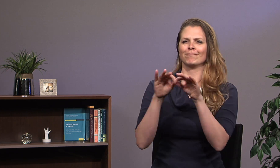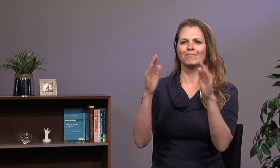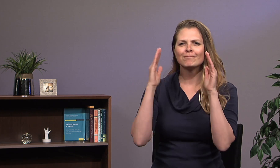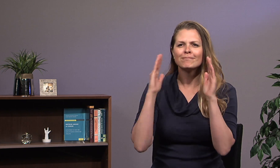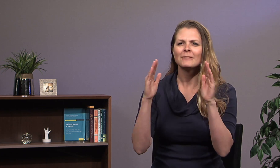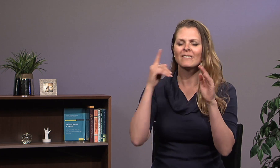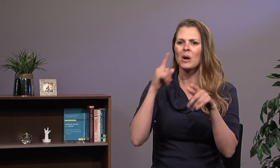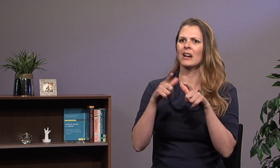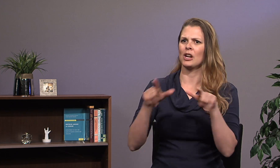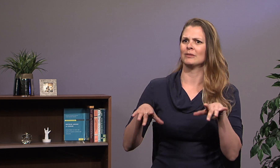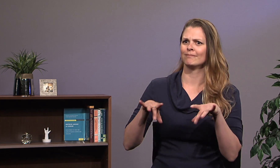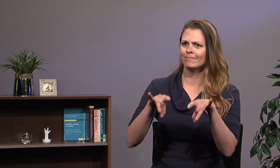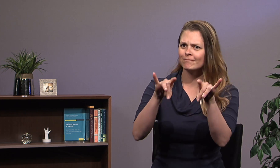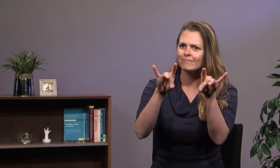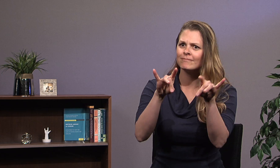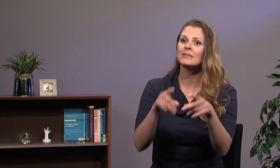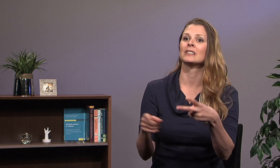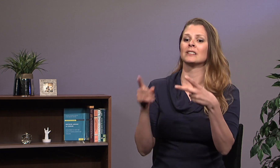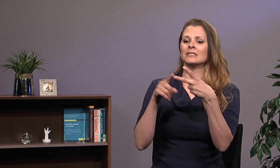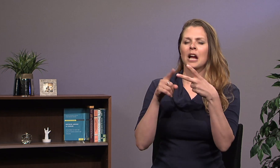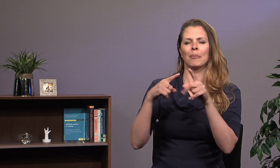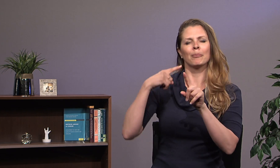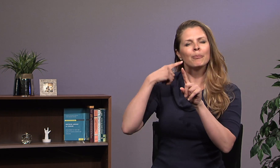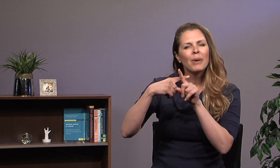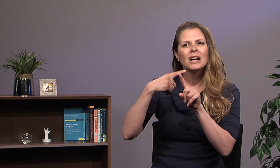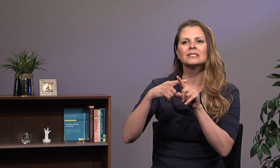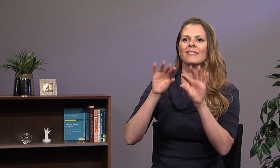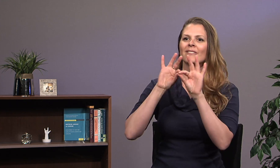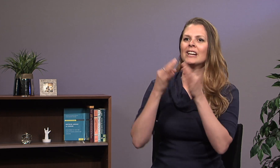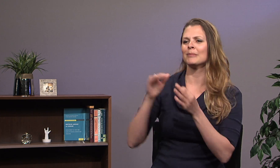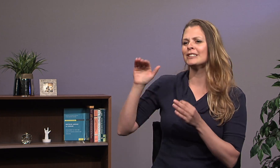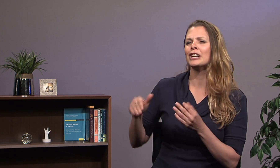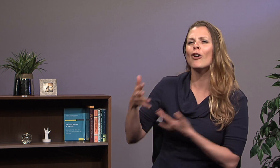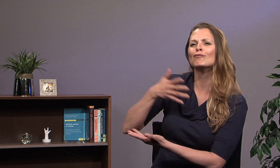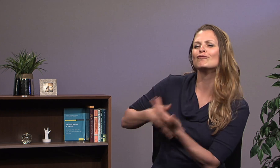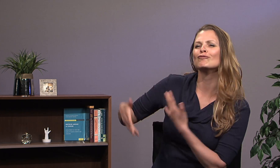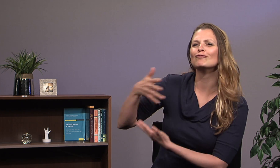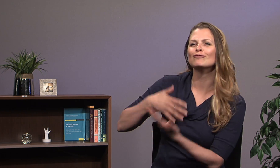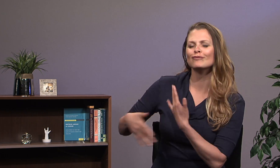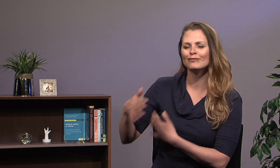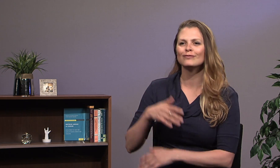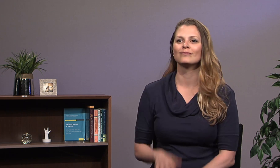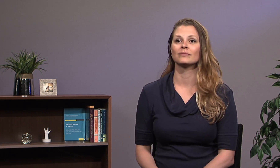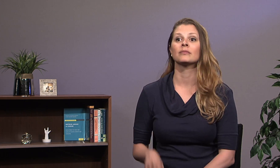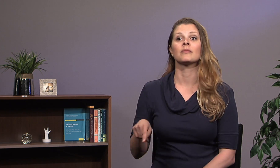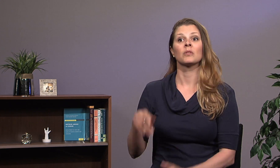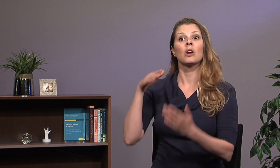and positive family-child interactions.